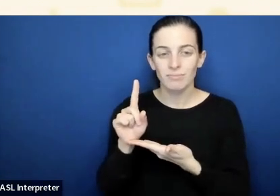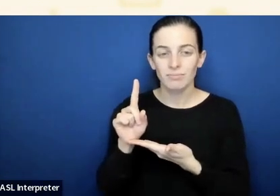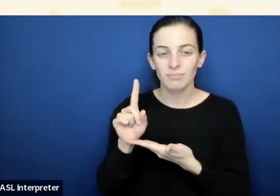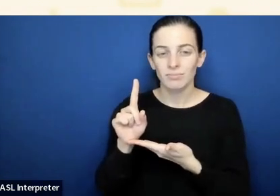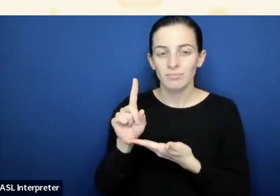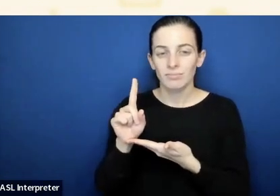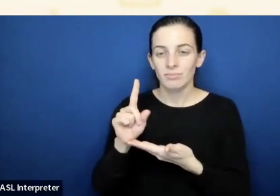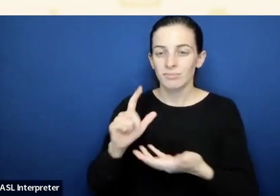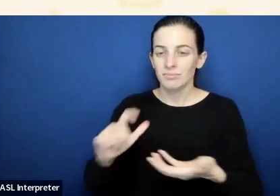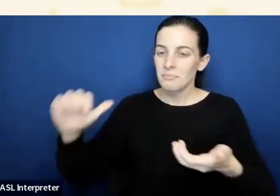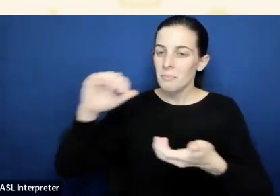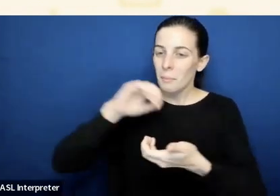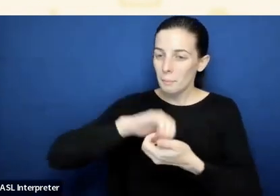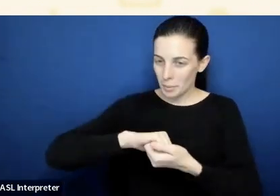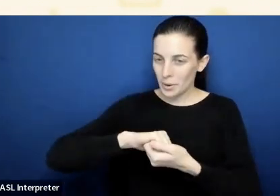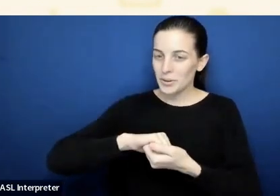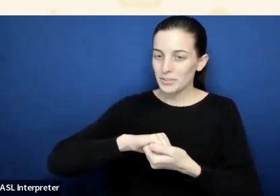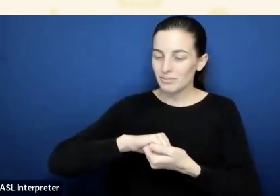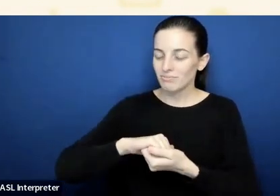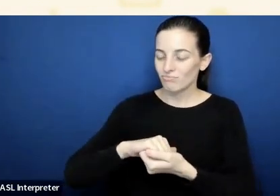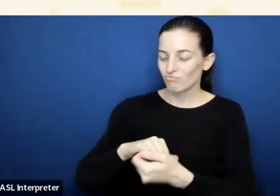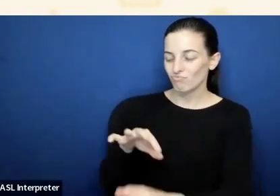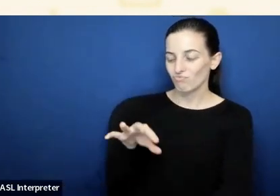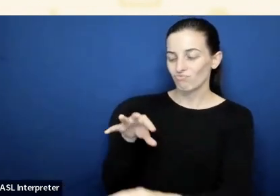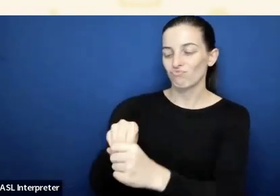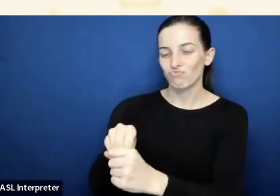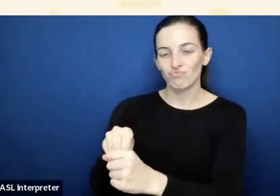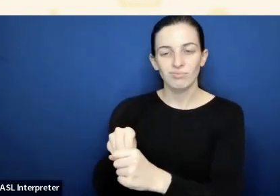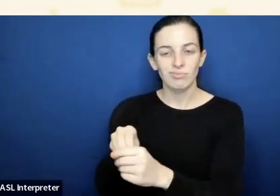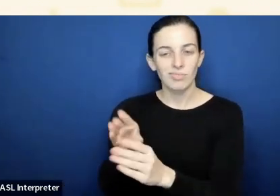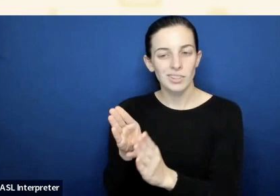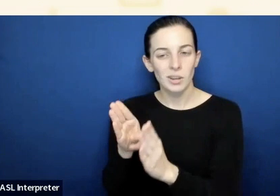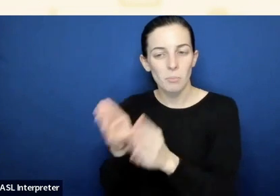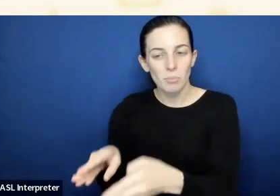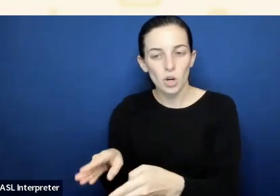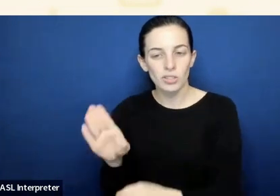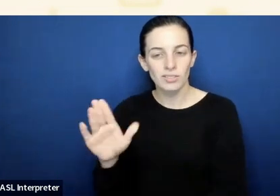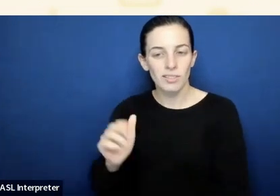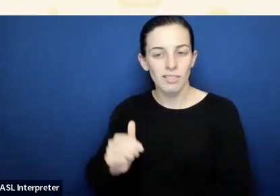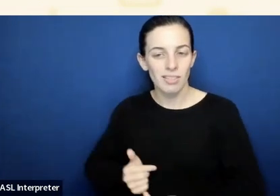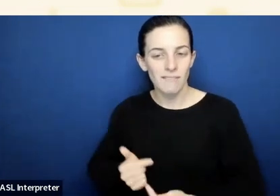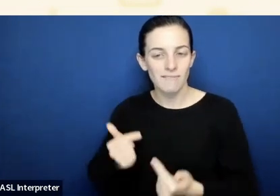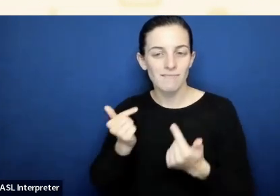in a journey of someone's life, and to understand why we are here